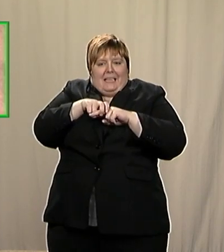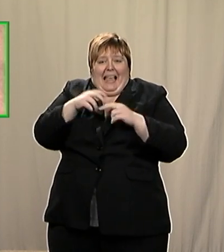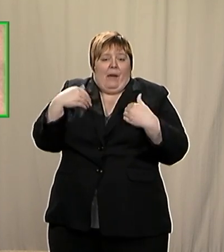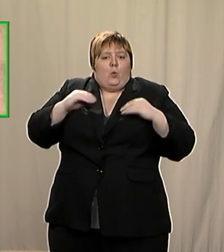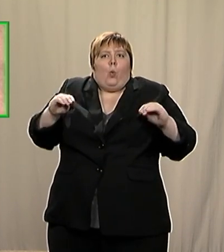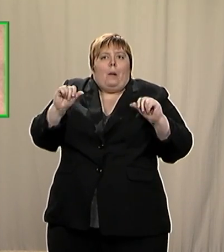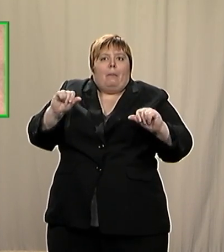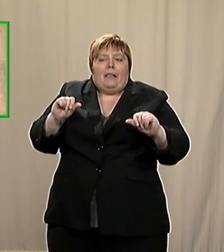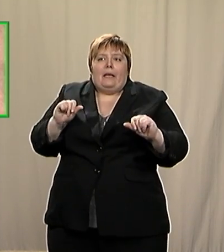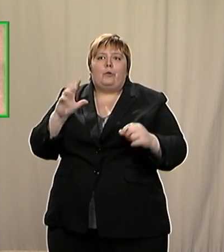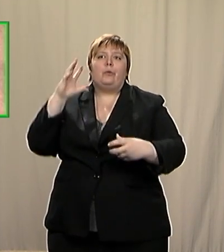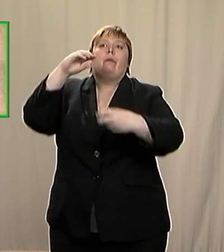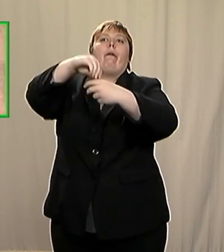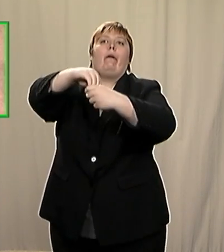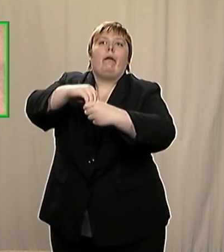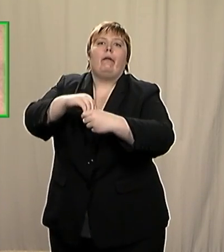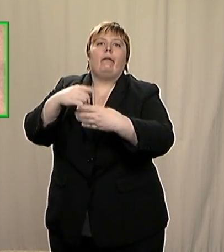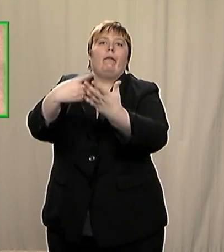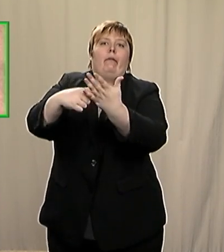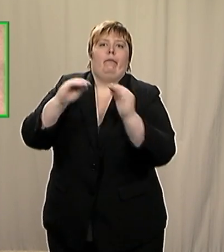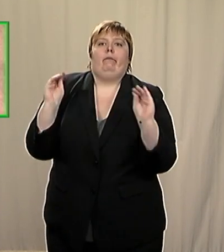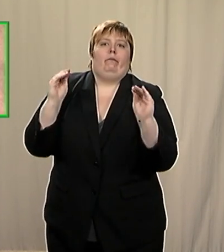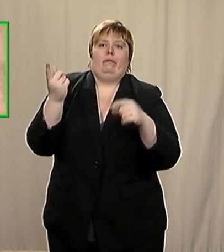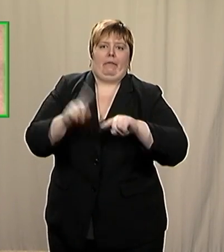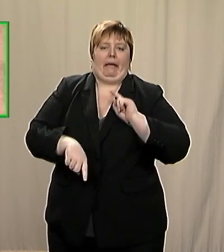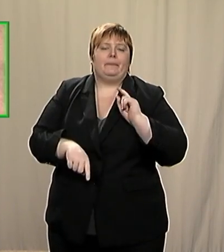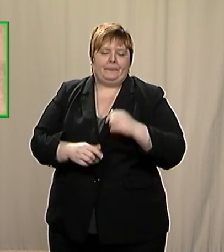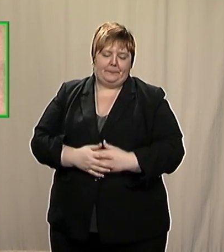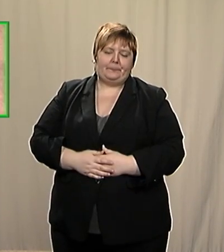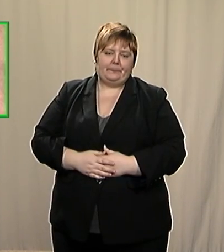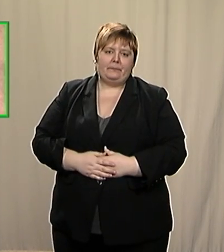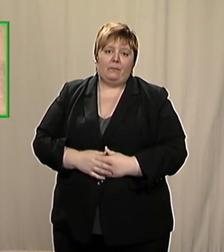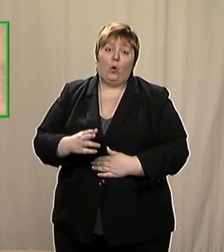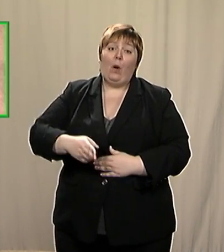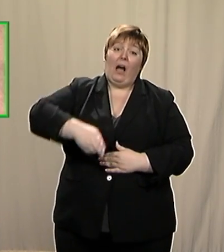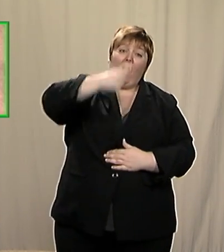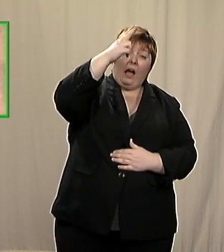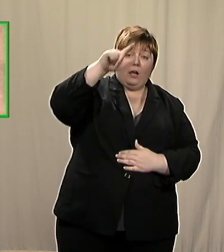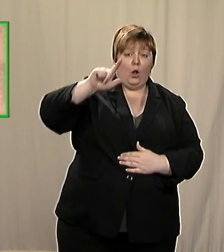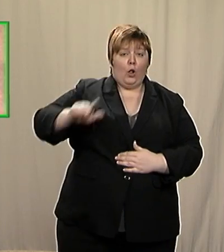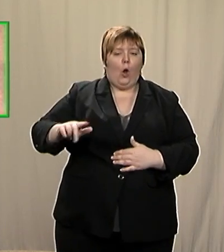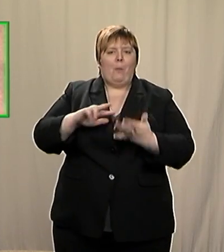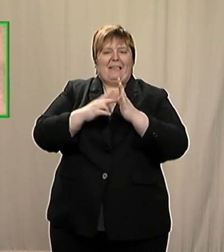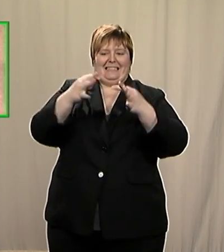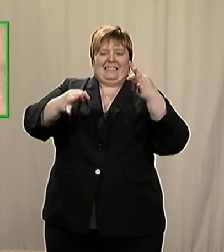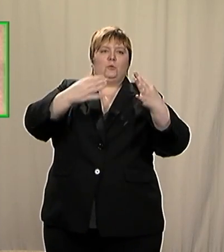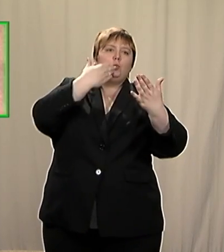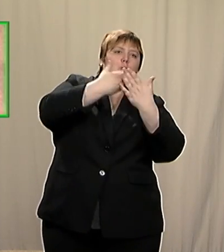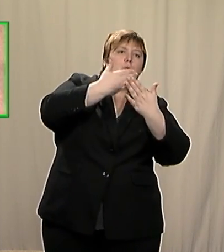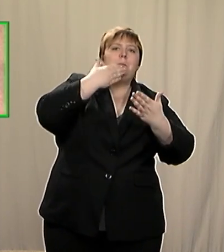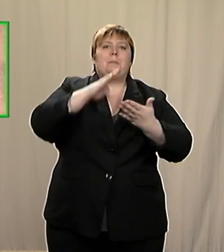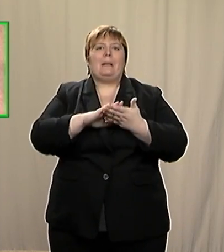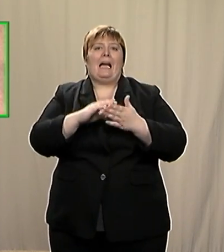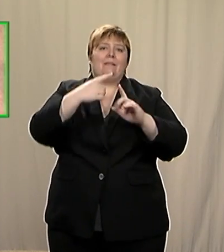the ability to have any presentation of self. So high and low should not be taken as value judgments as positive or negative.